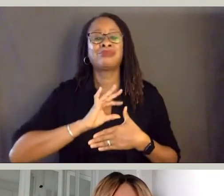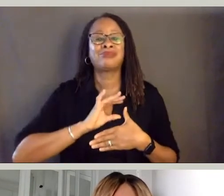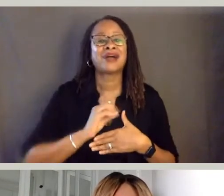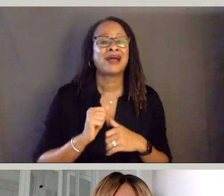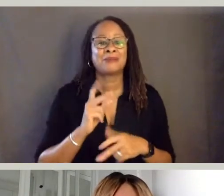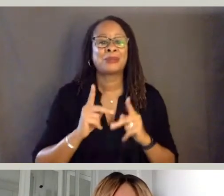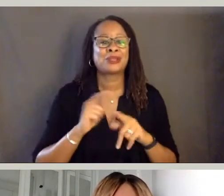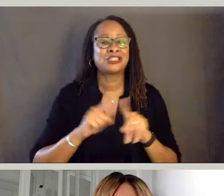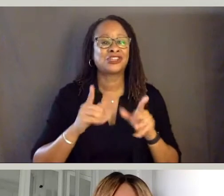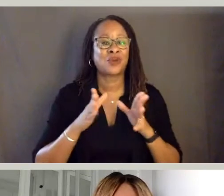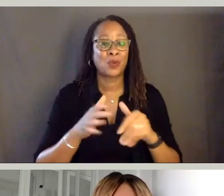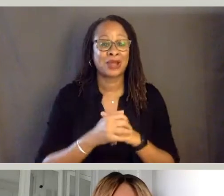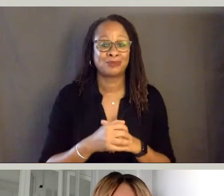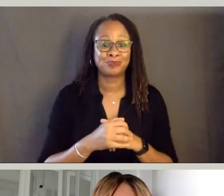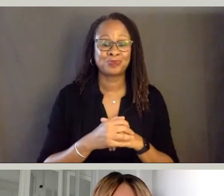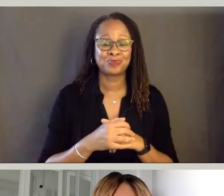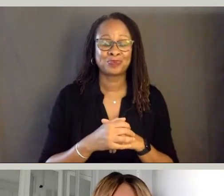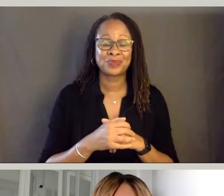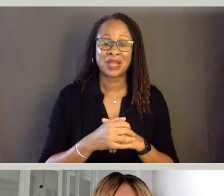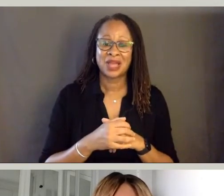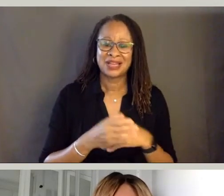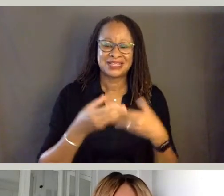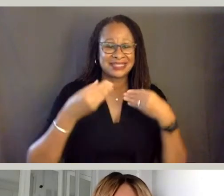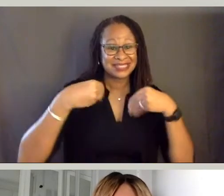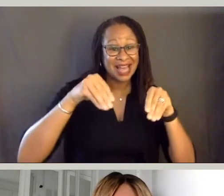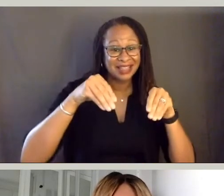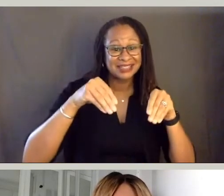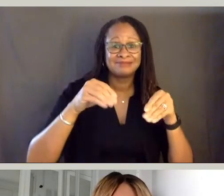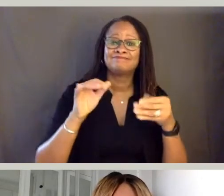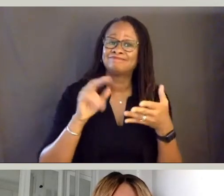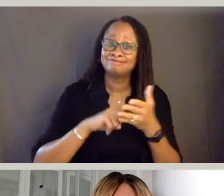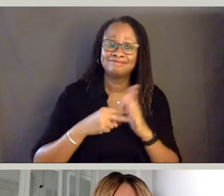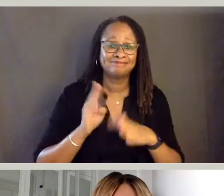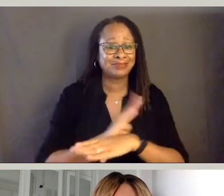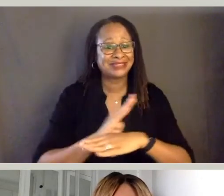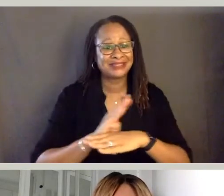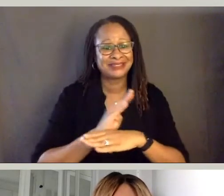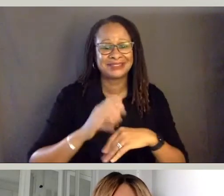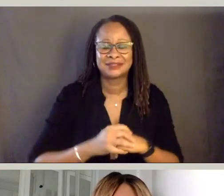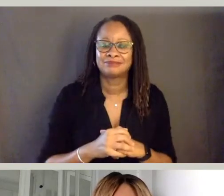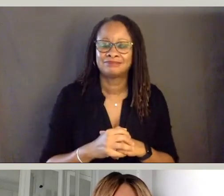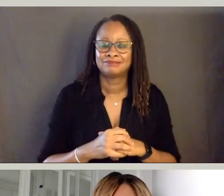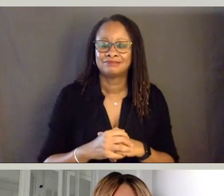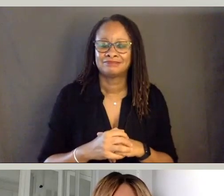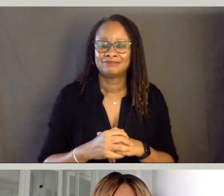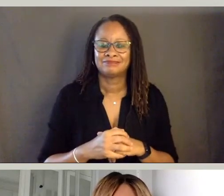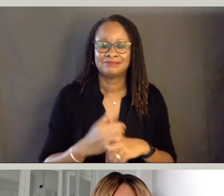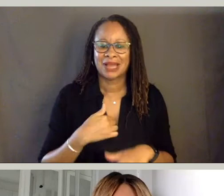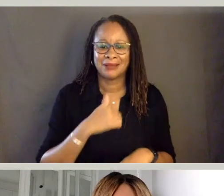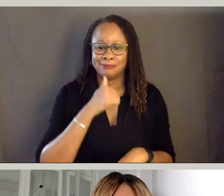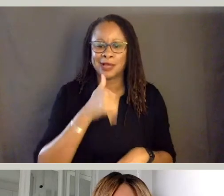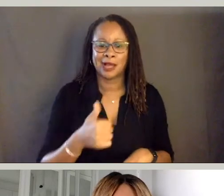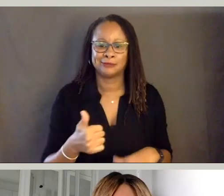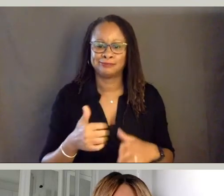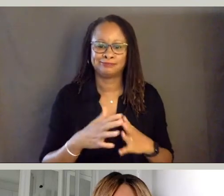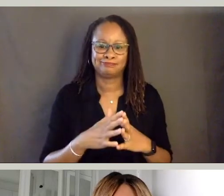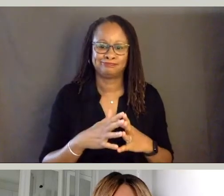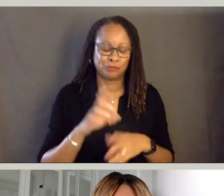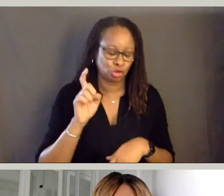but I don't know, when it comes to selling, it's a business and I'm not sure that,